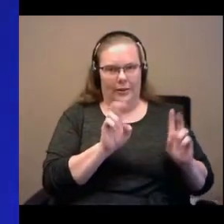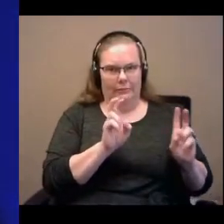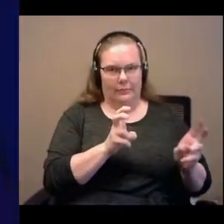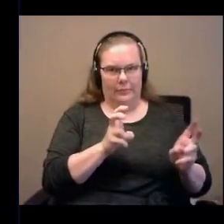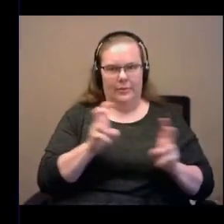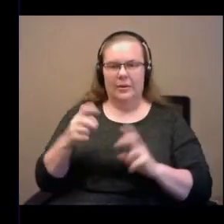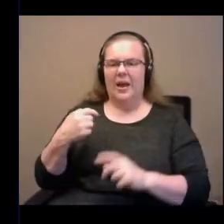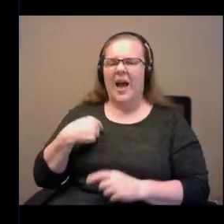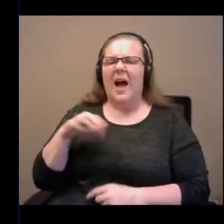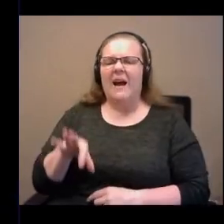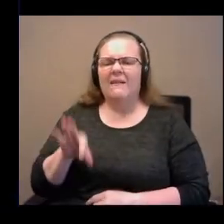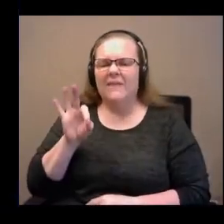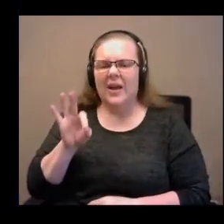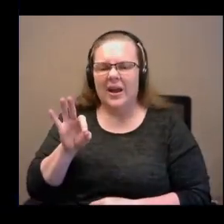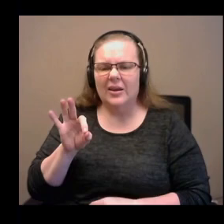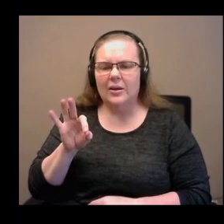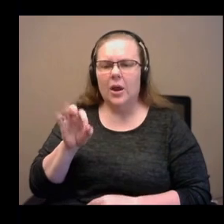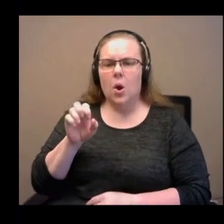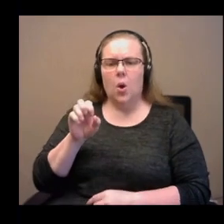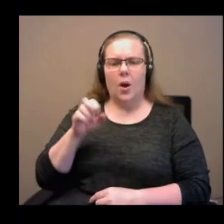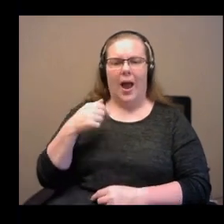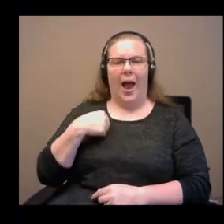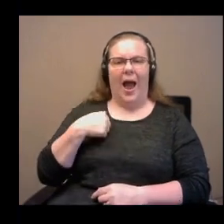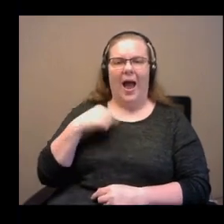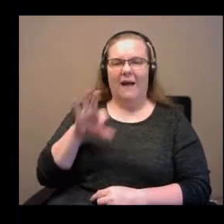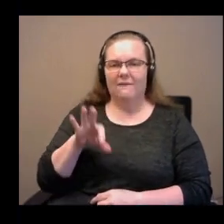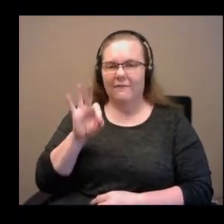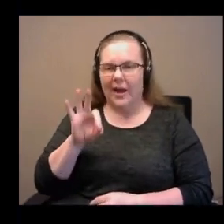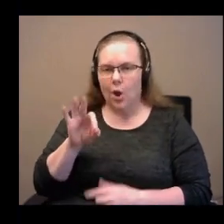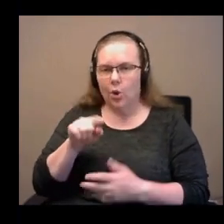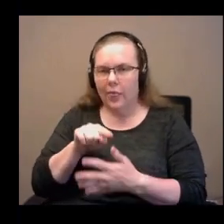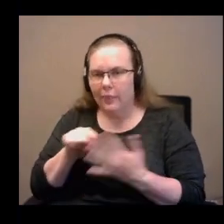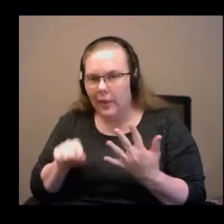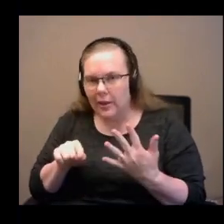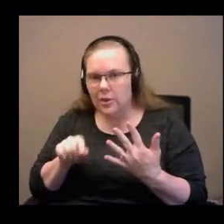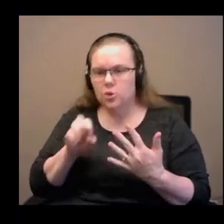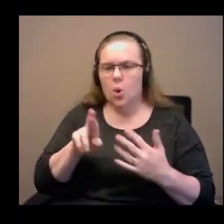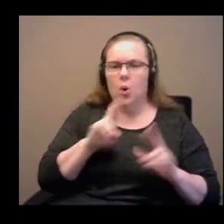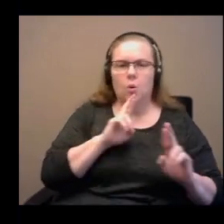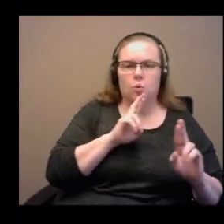If you guys could put up the screen, thank you. I found this, or results show this? Right? How many